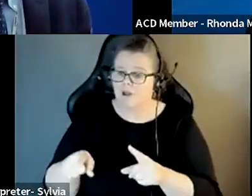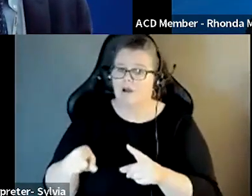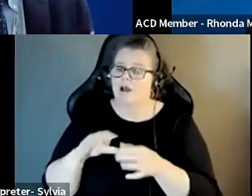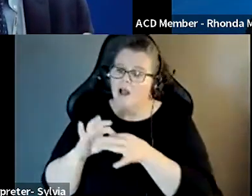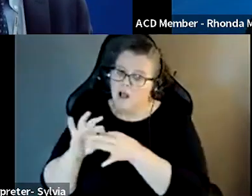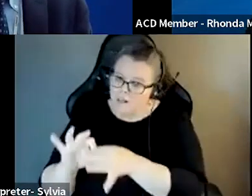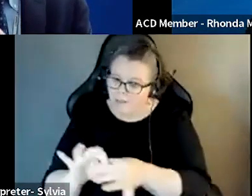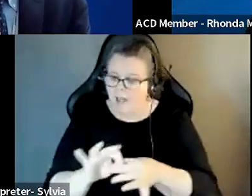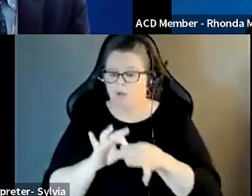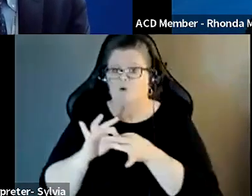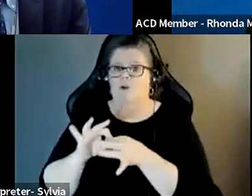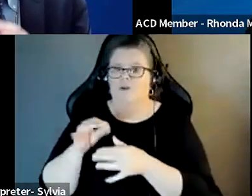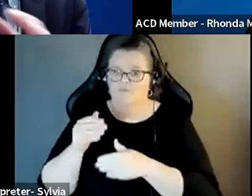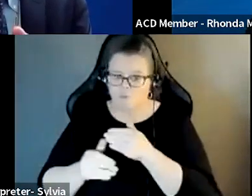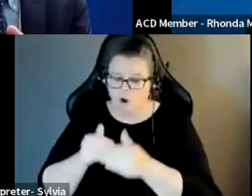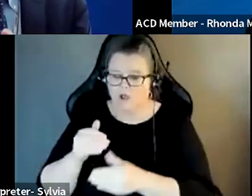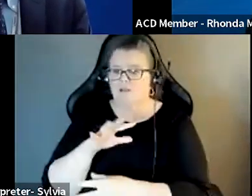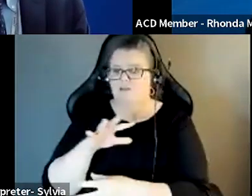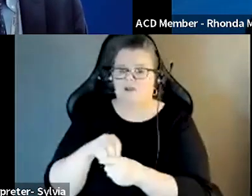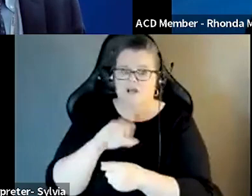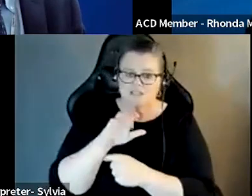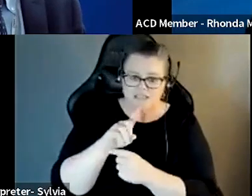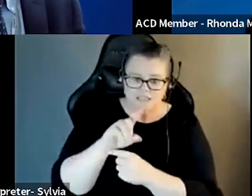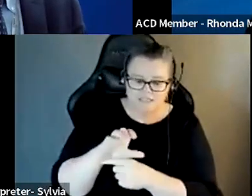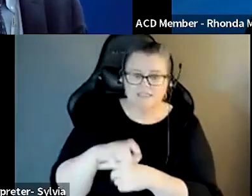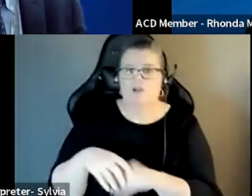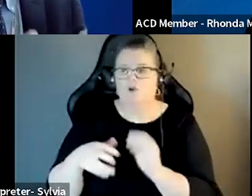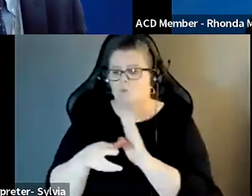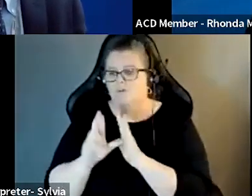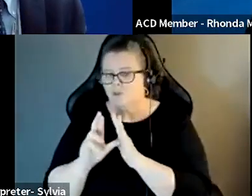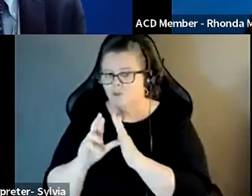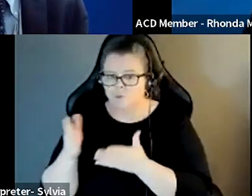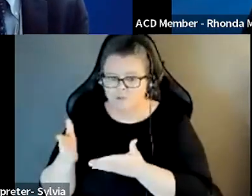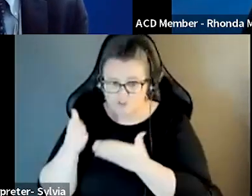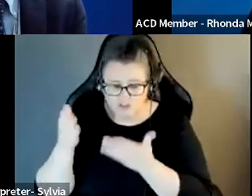process that involves CDC review and suggestions as well as suggestions coming from the ACD.